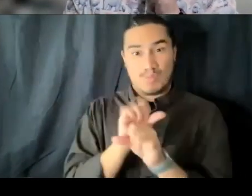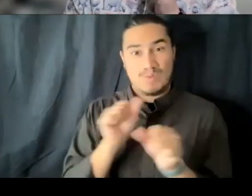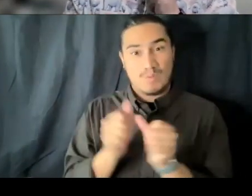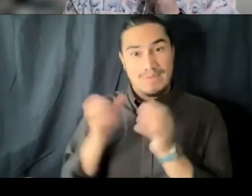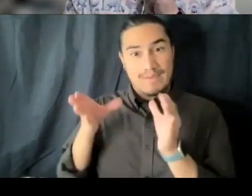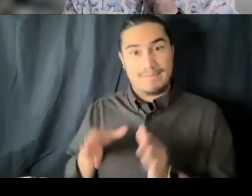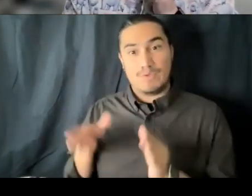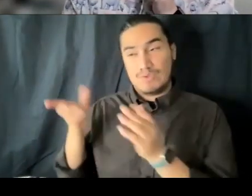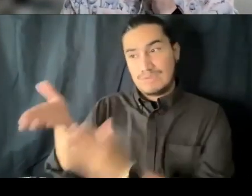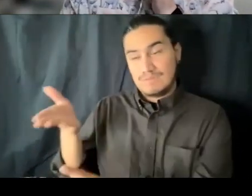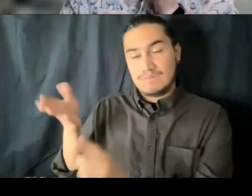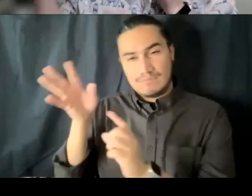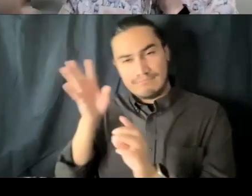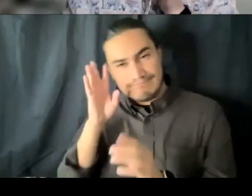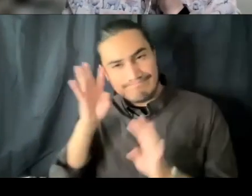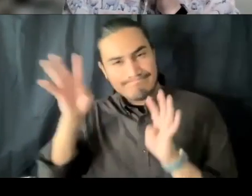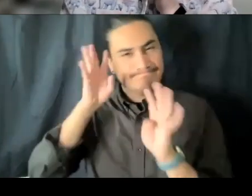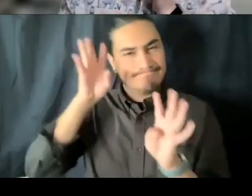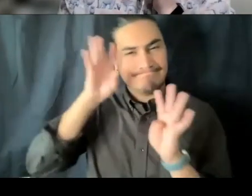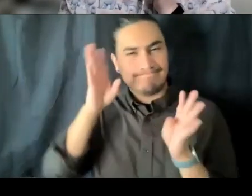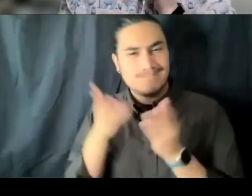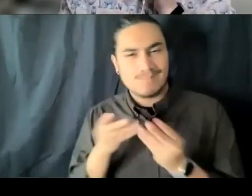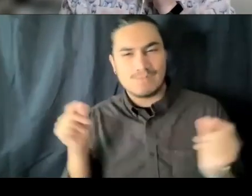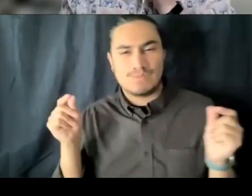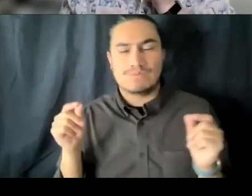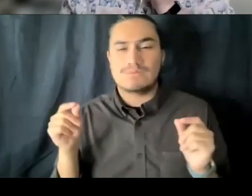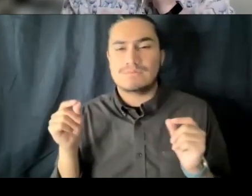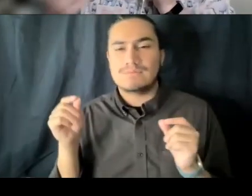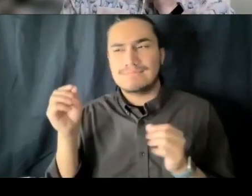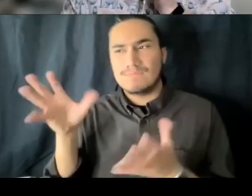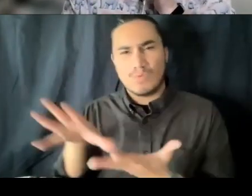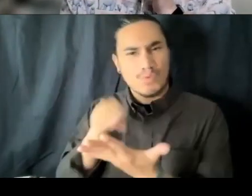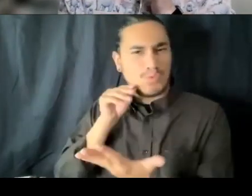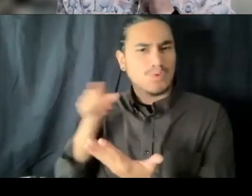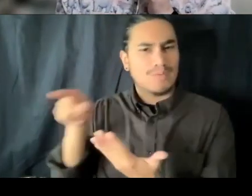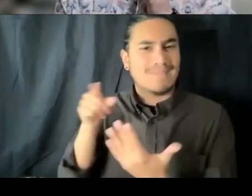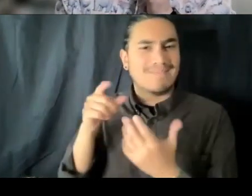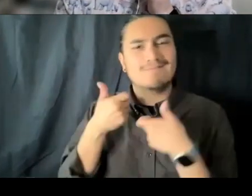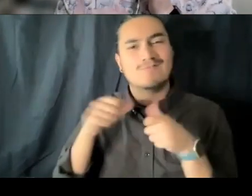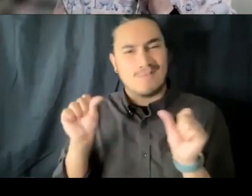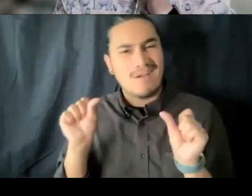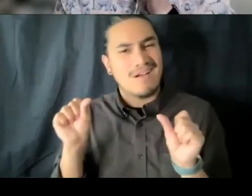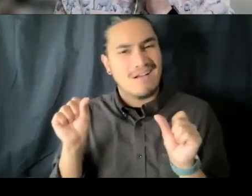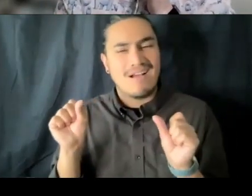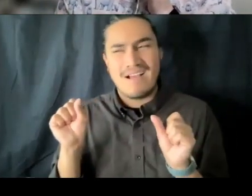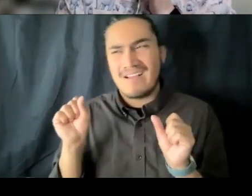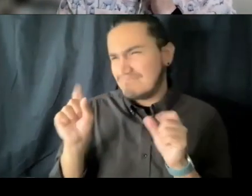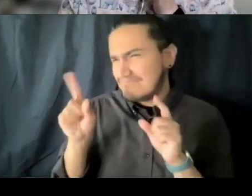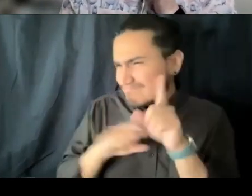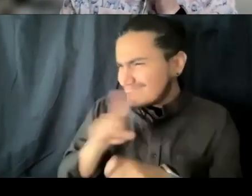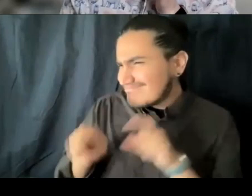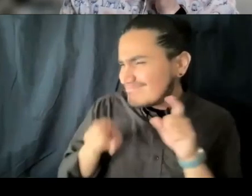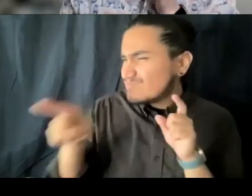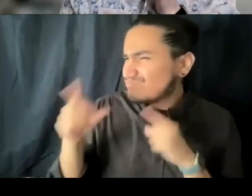and solutions, learn about what they've tried, ask questions about, you know, what's been going on.